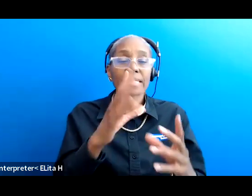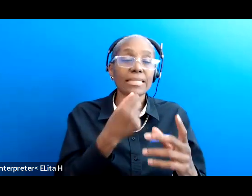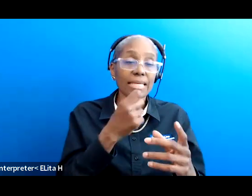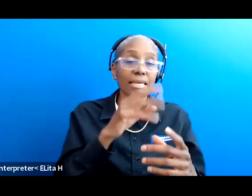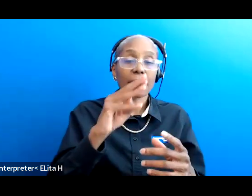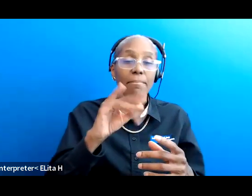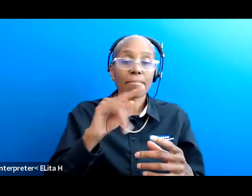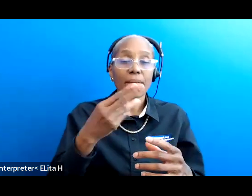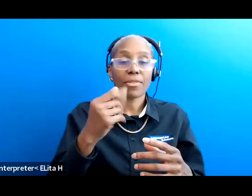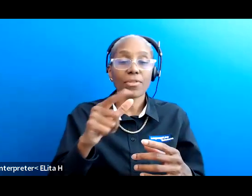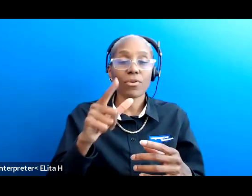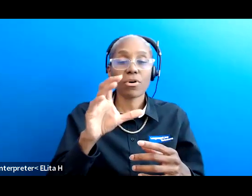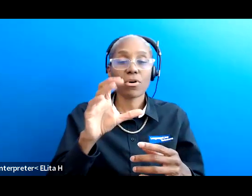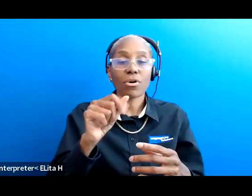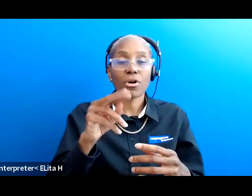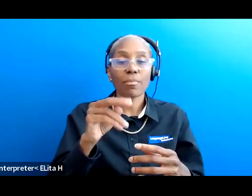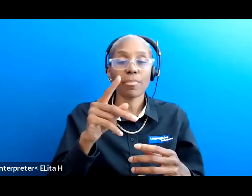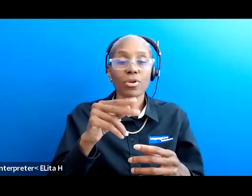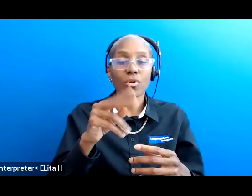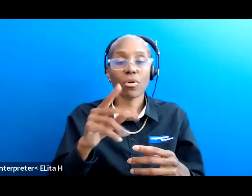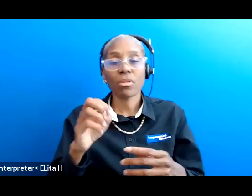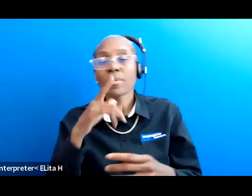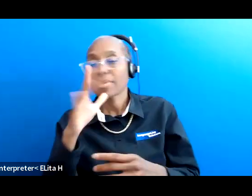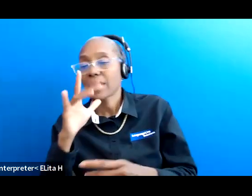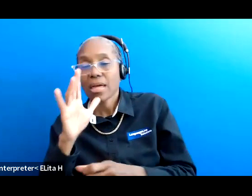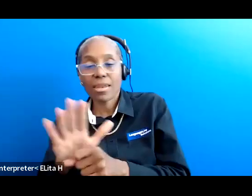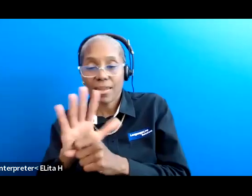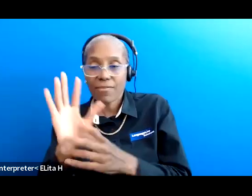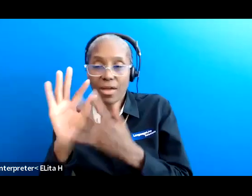medication, more options than just Baclofen pump, natural supplements.